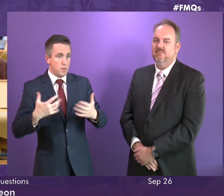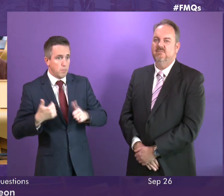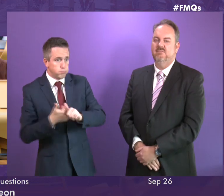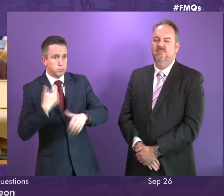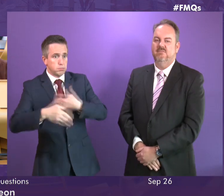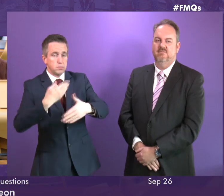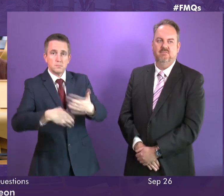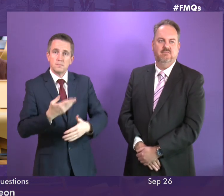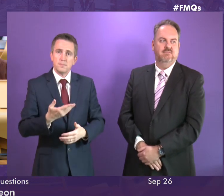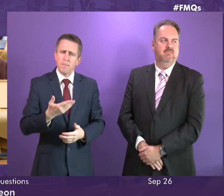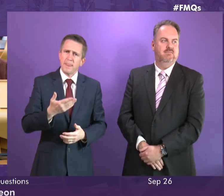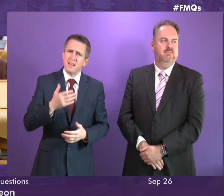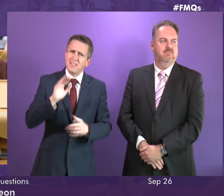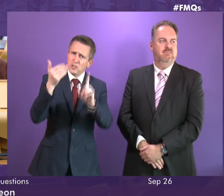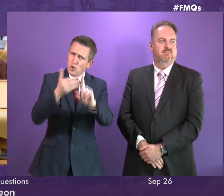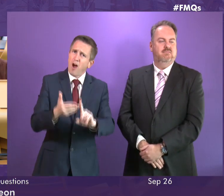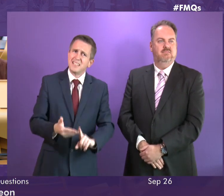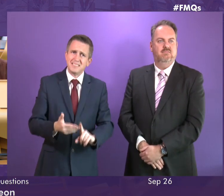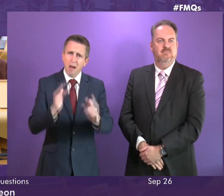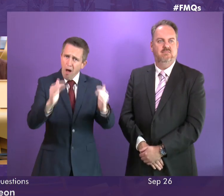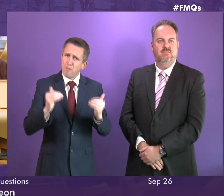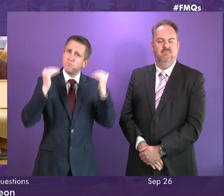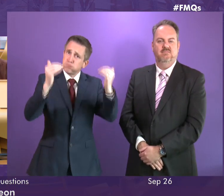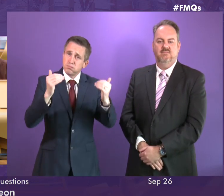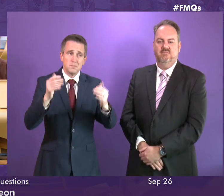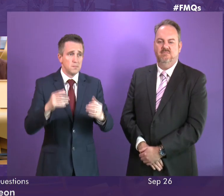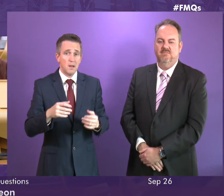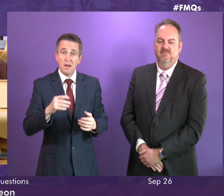Of course it will be challenging to meet those targets. They will require action not just